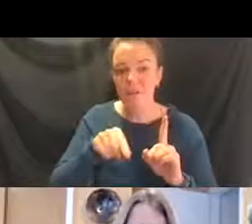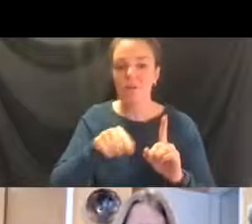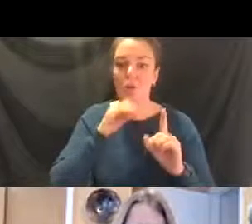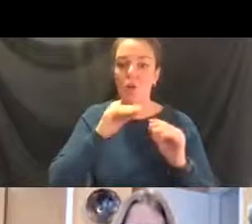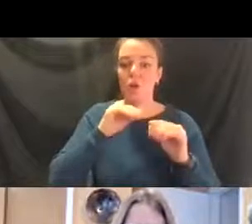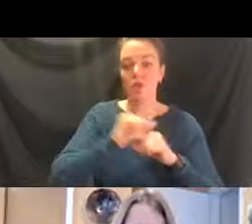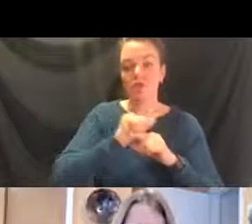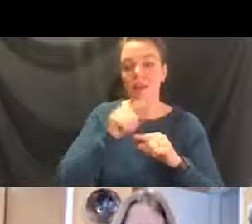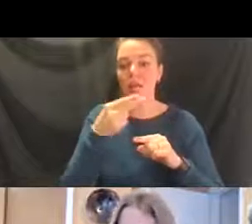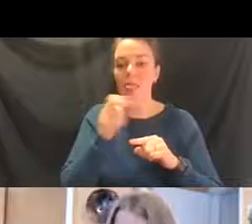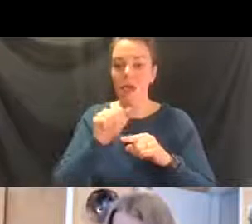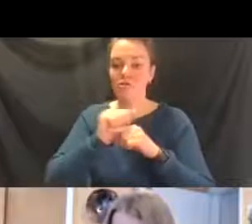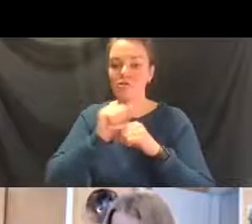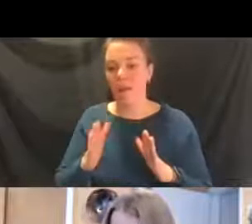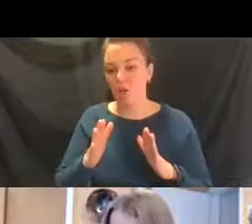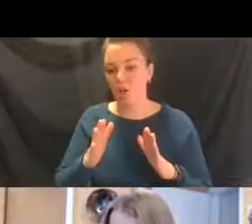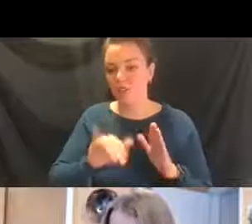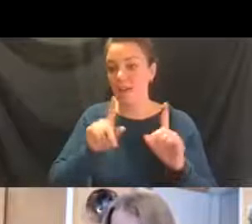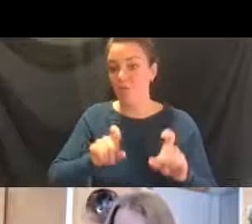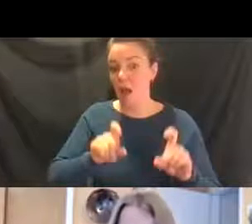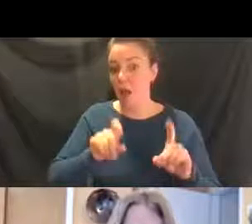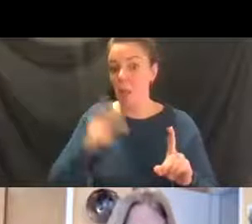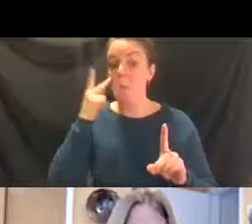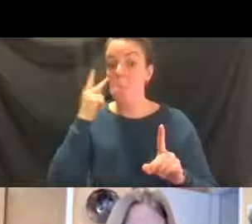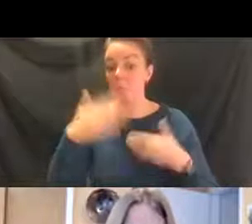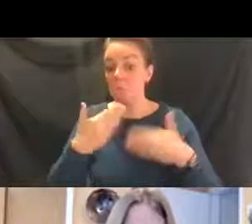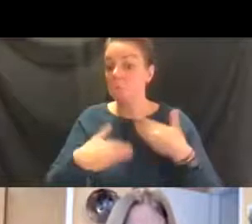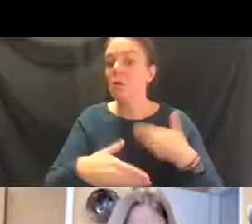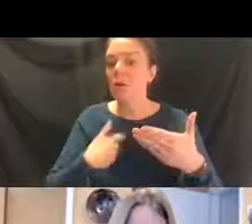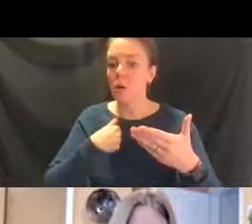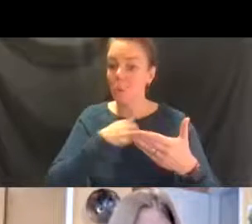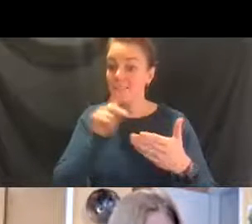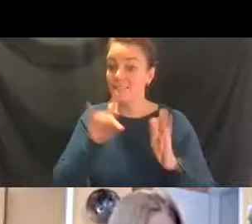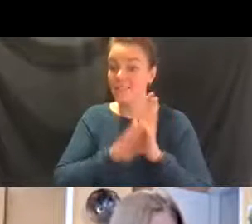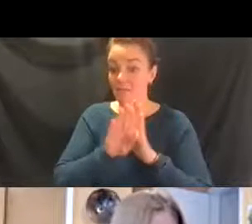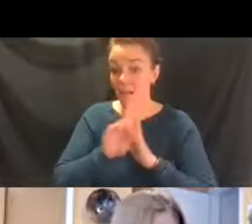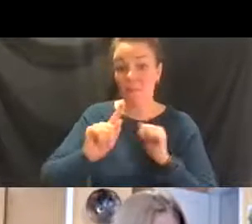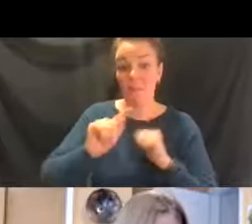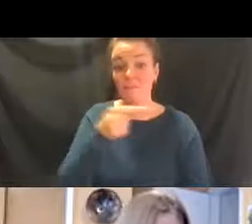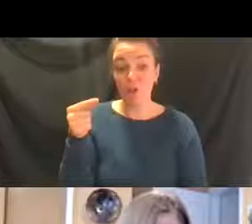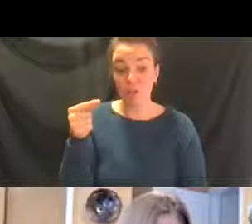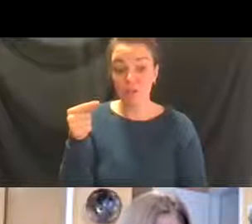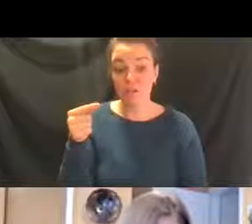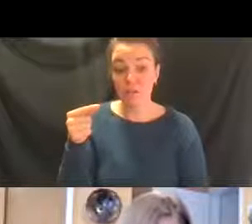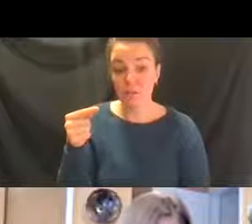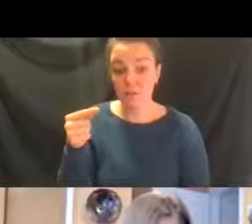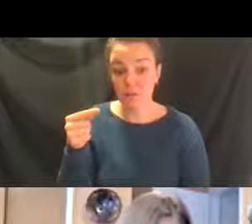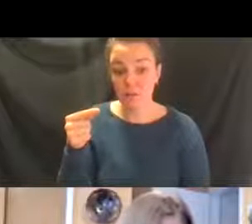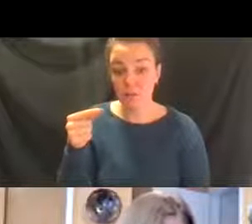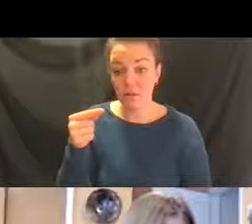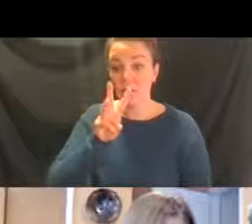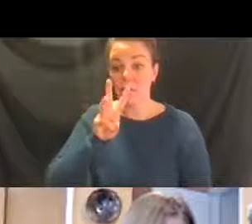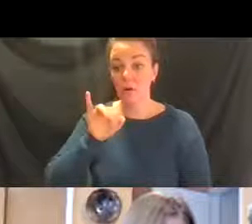and during that time we were able to develop our first ever webinar training so we've been